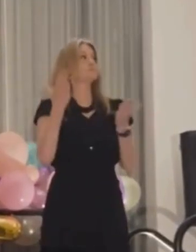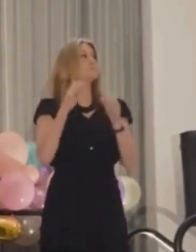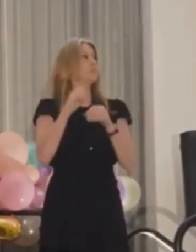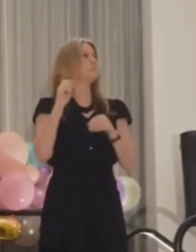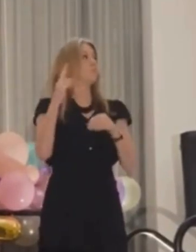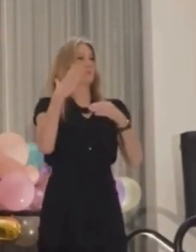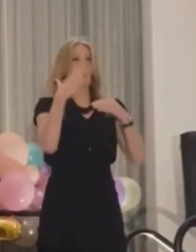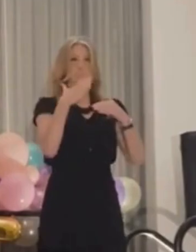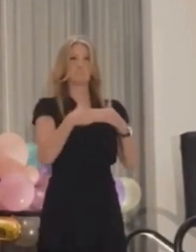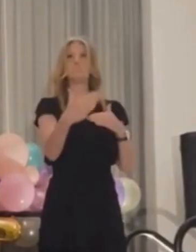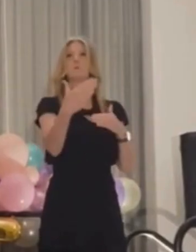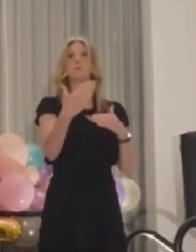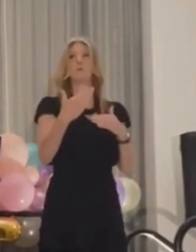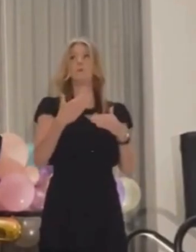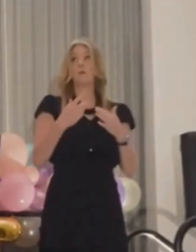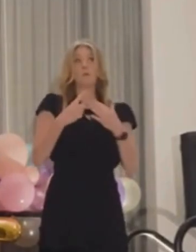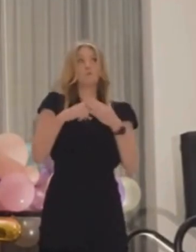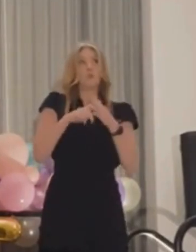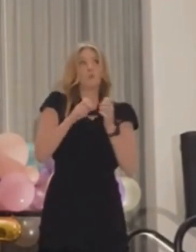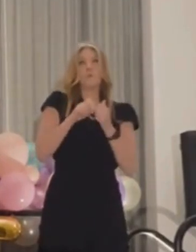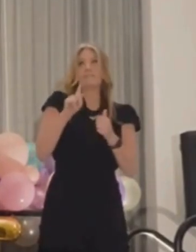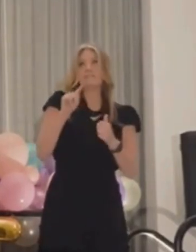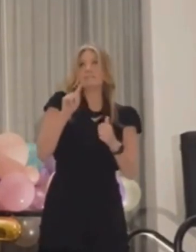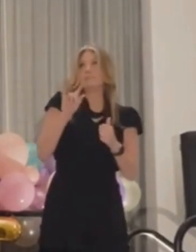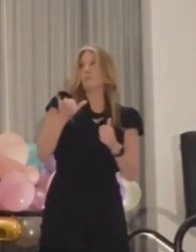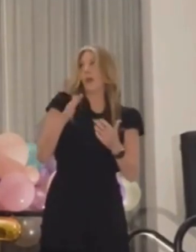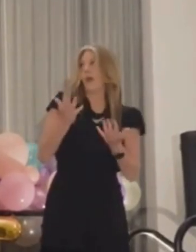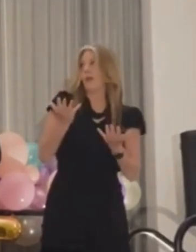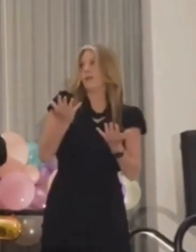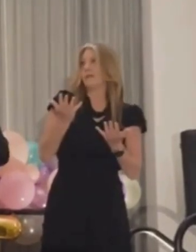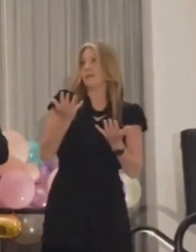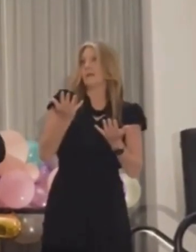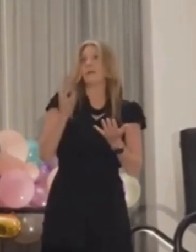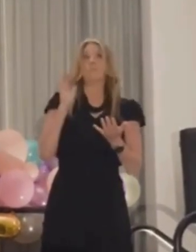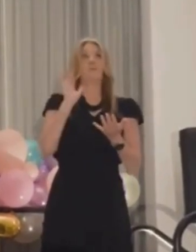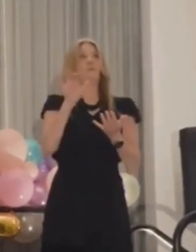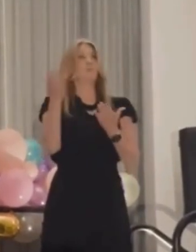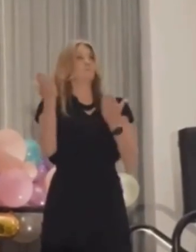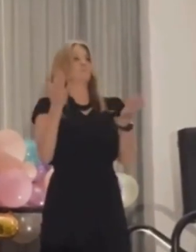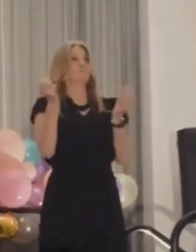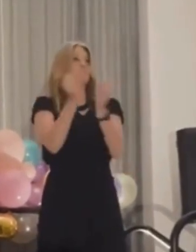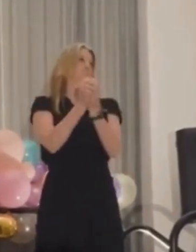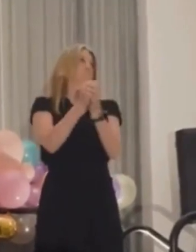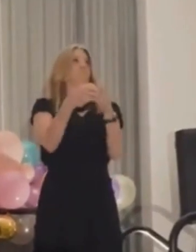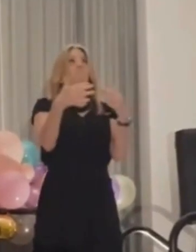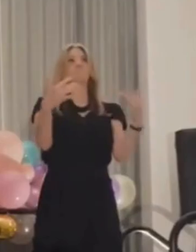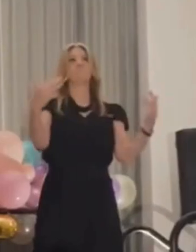So, again, it started with TTY, but it's really grown beyond TTY.